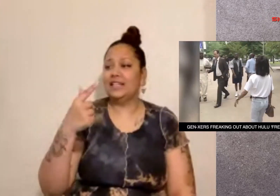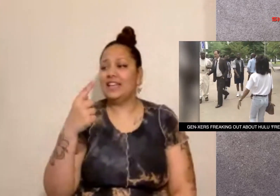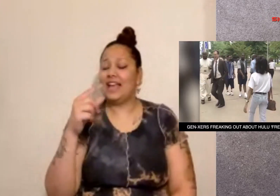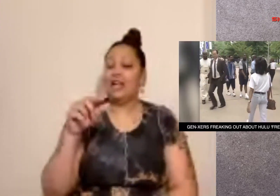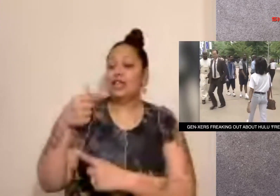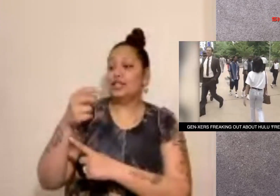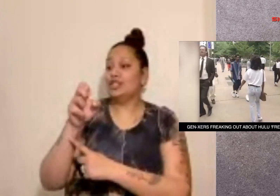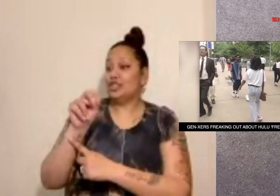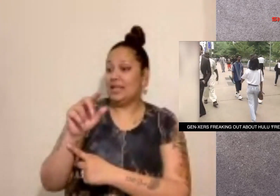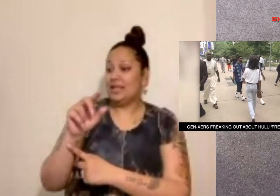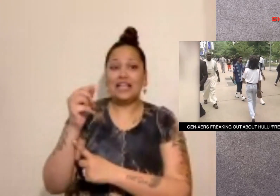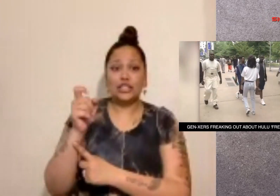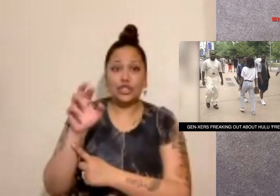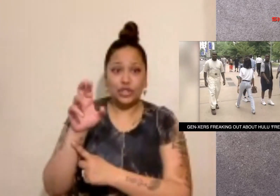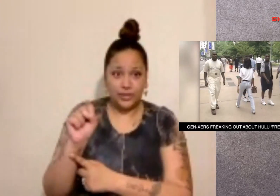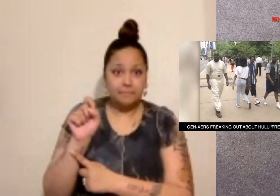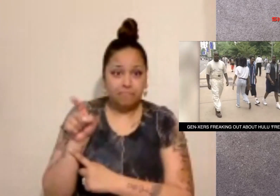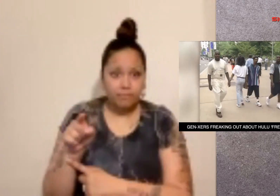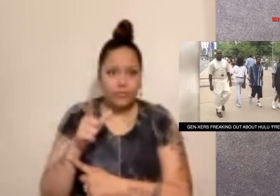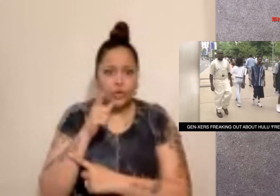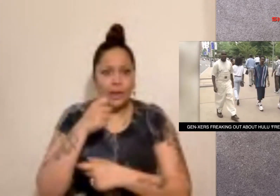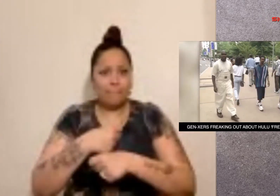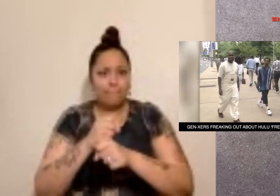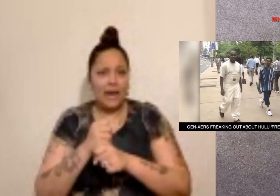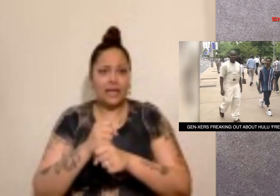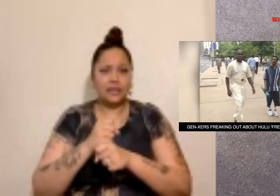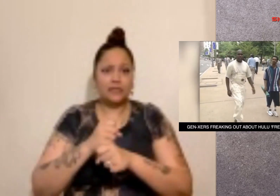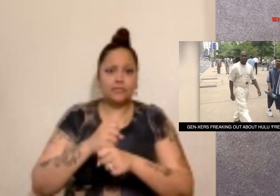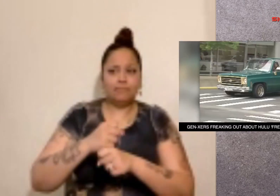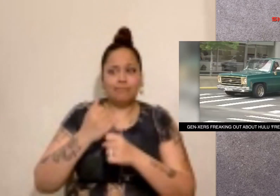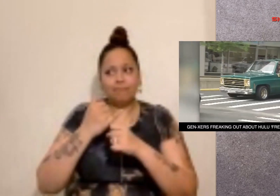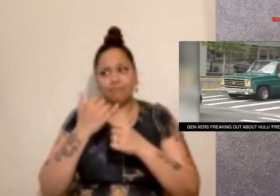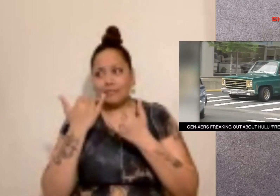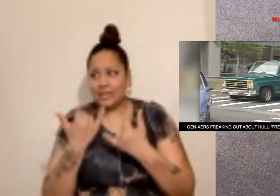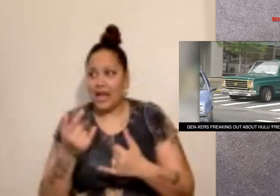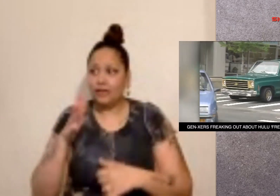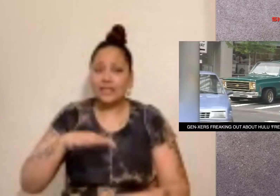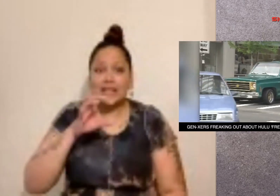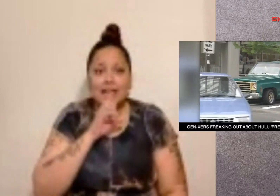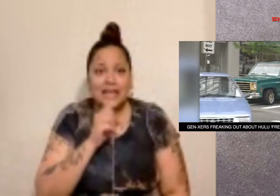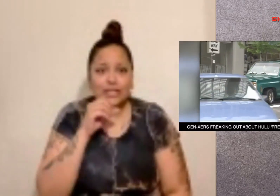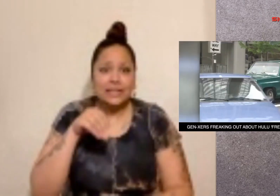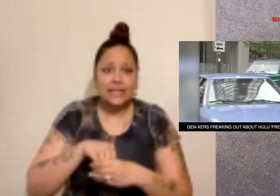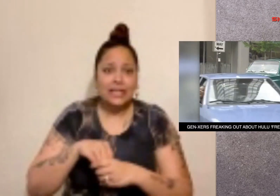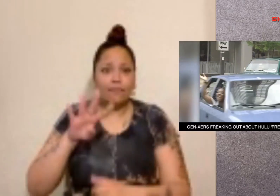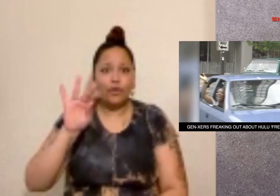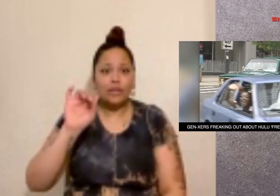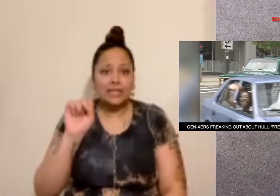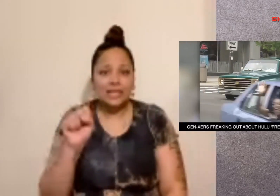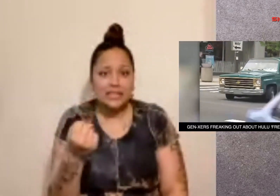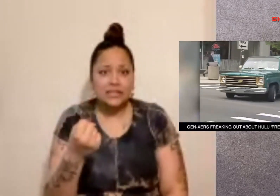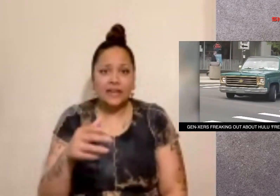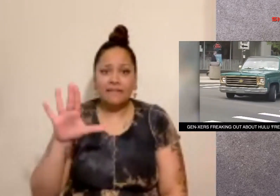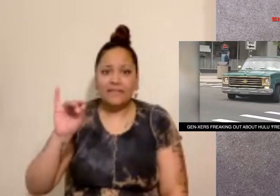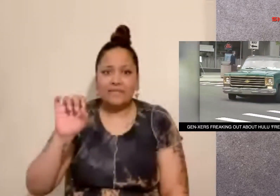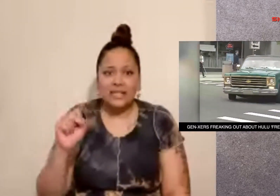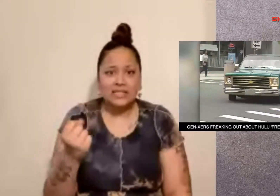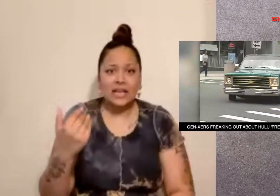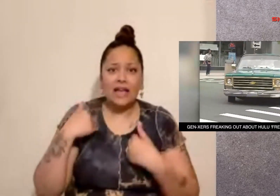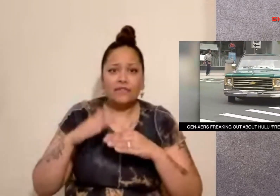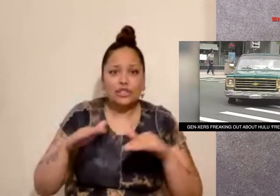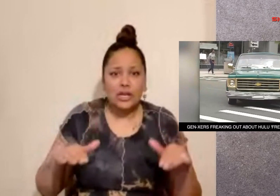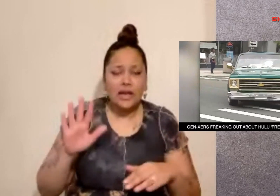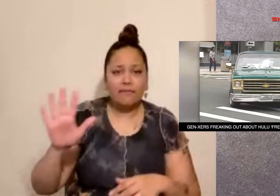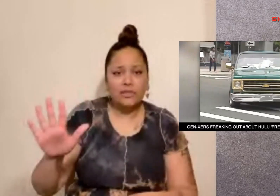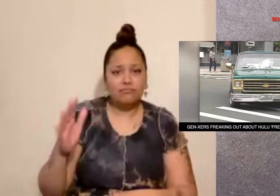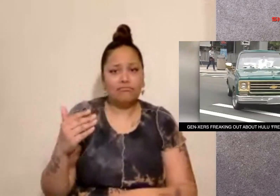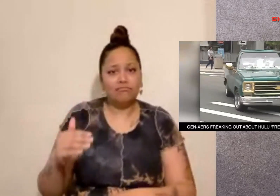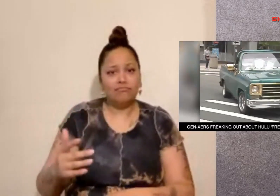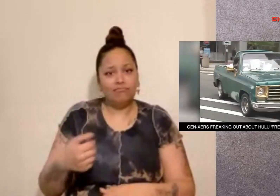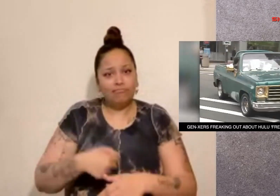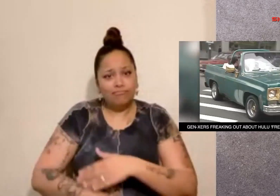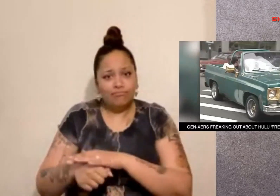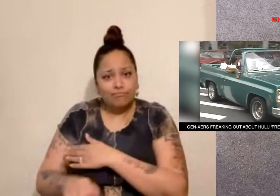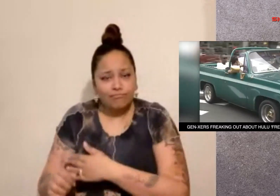Xers who are now in their 40s and 50s and have children of their own have posted videos